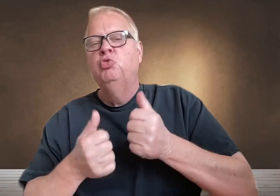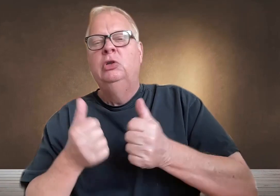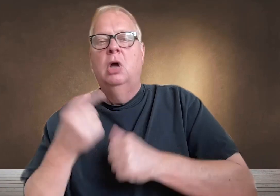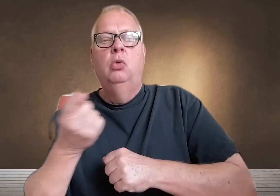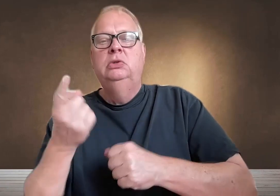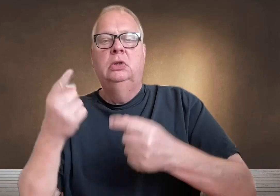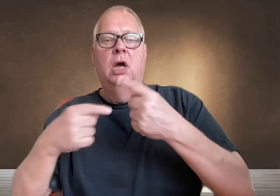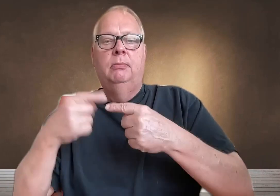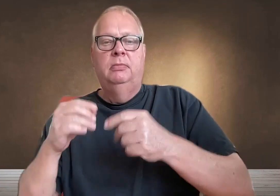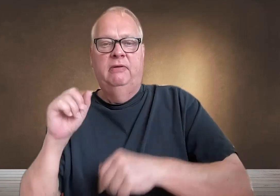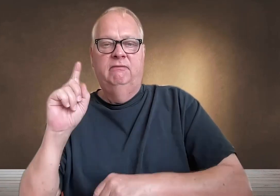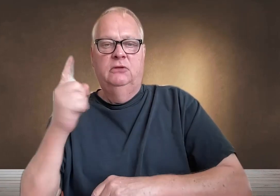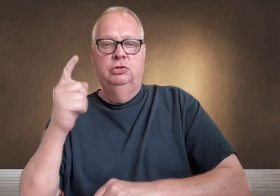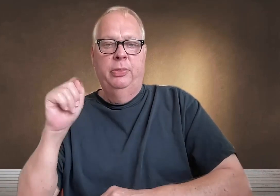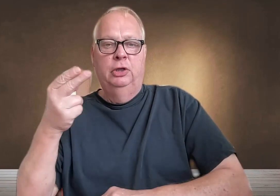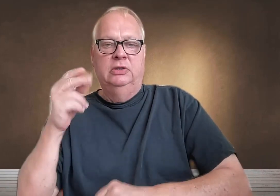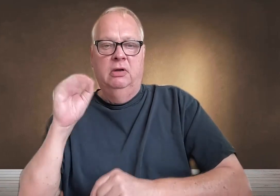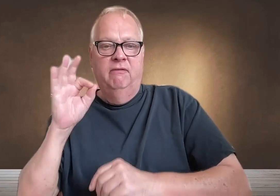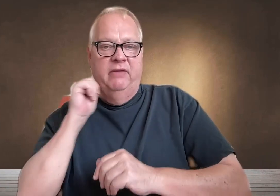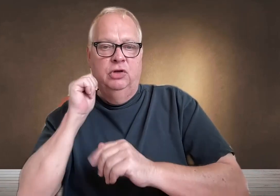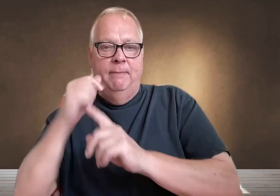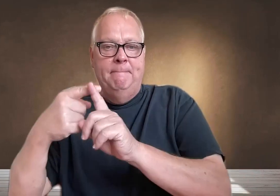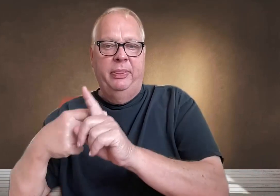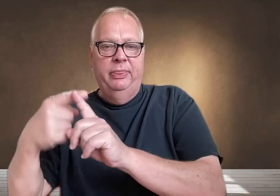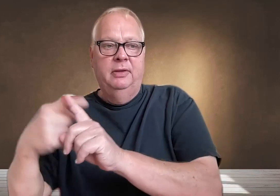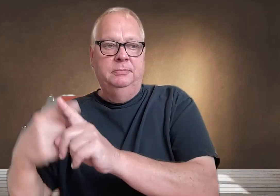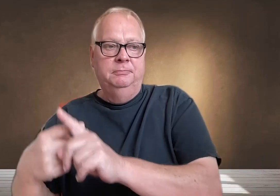The workshops are always on the first Thursday of every month.